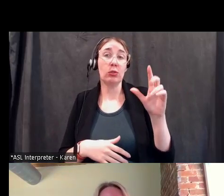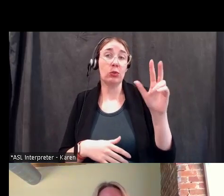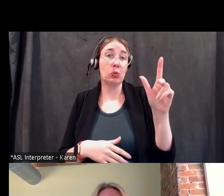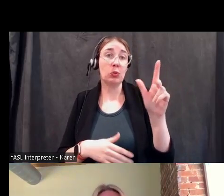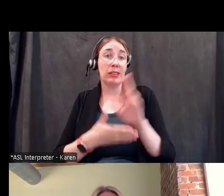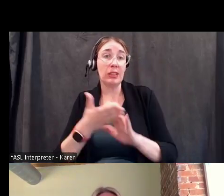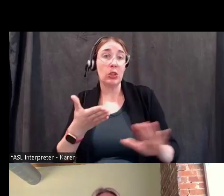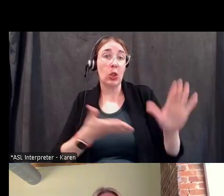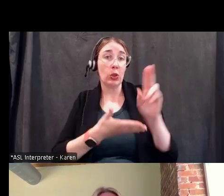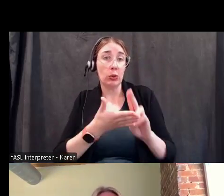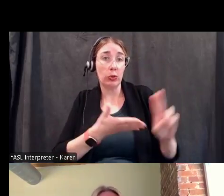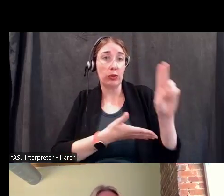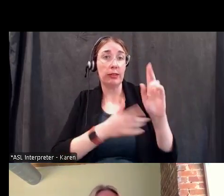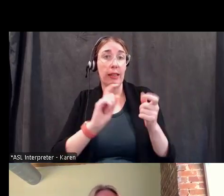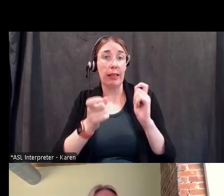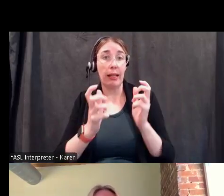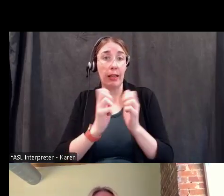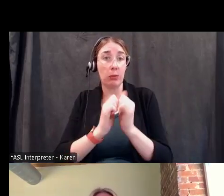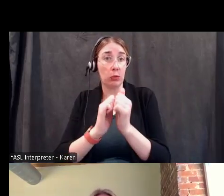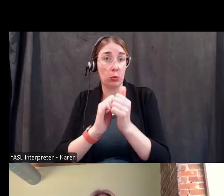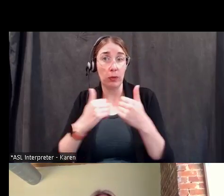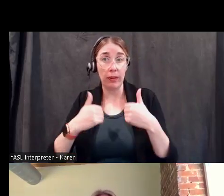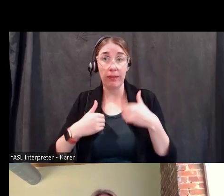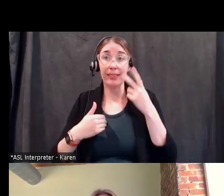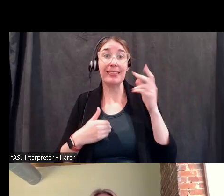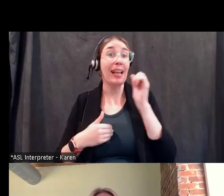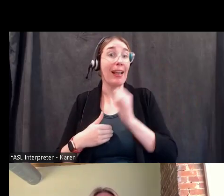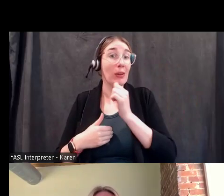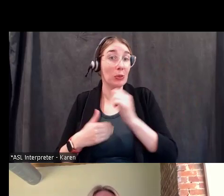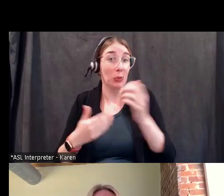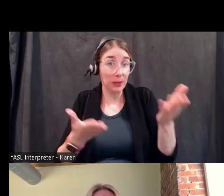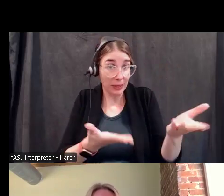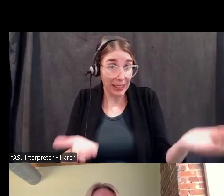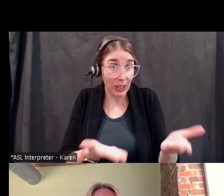I saw Arizona is on with us today, the University of Arizona Tucson actually has